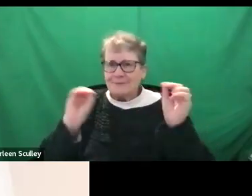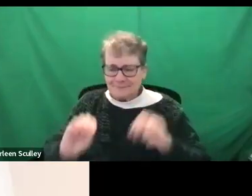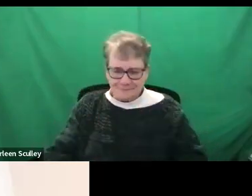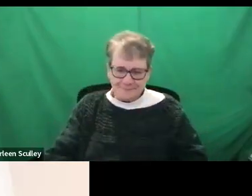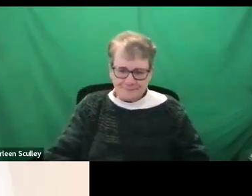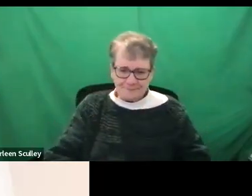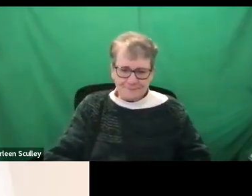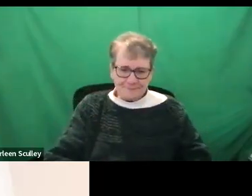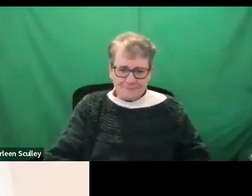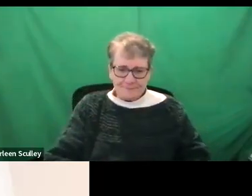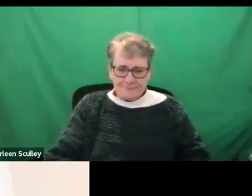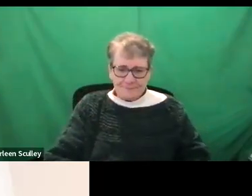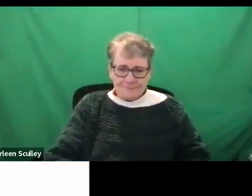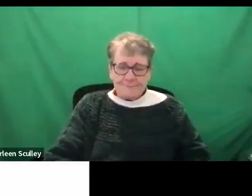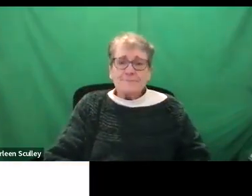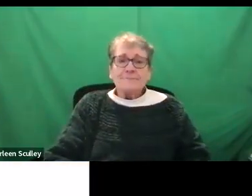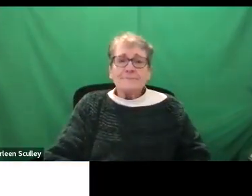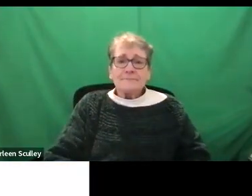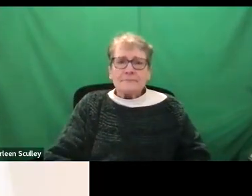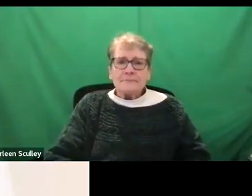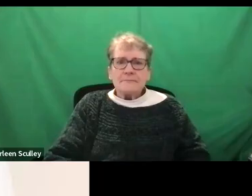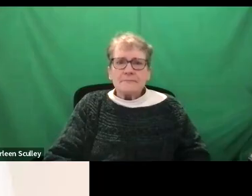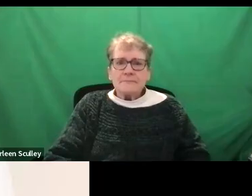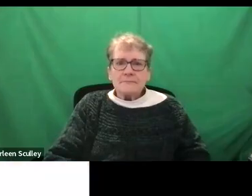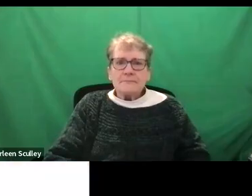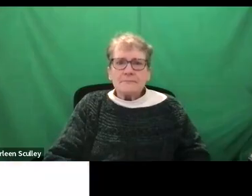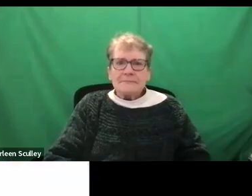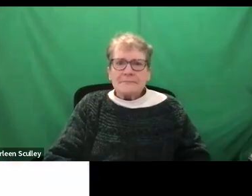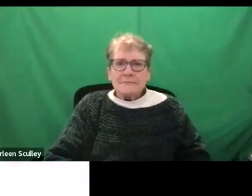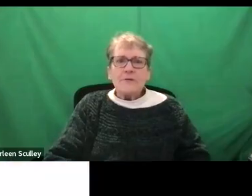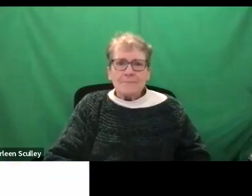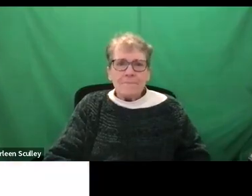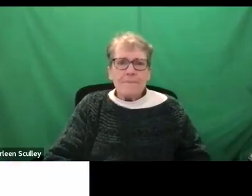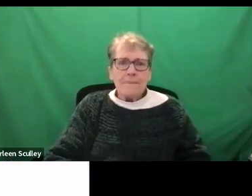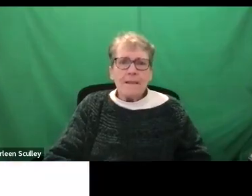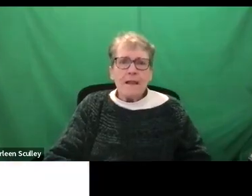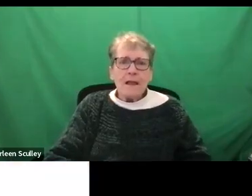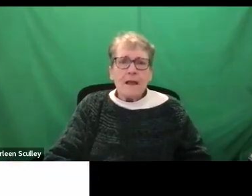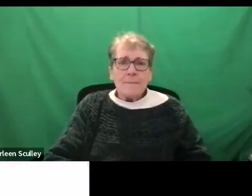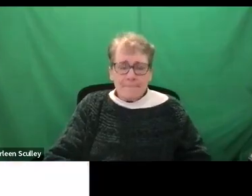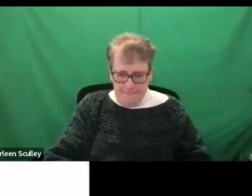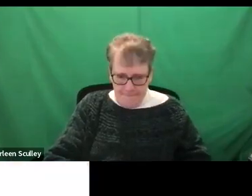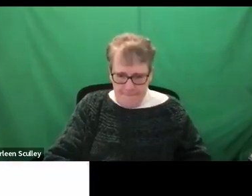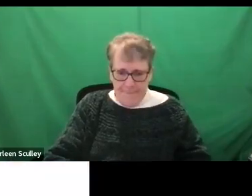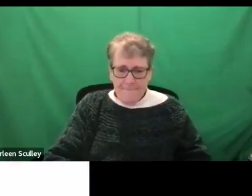There's no time for them to process the diagnosis or to process the grief that comes with it.